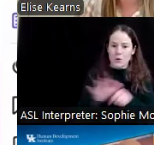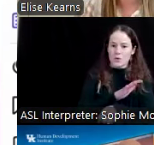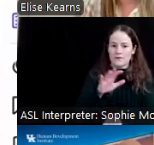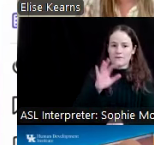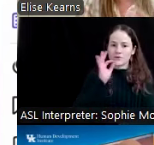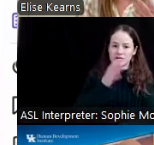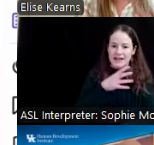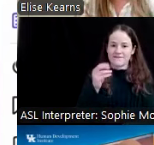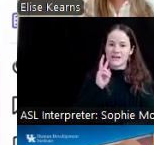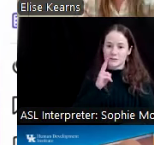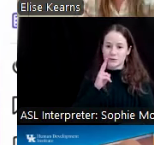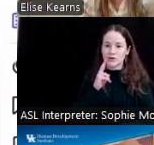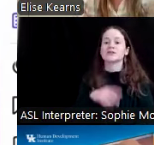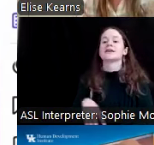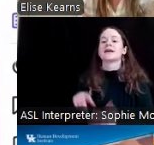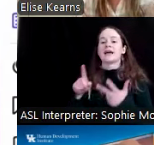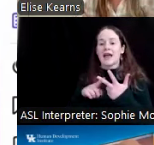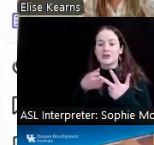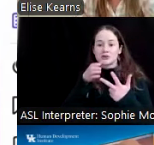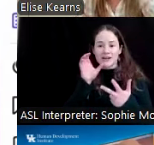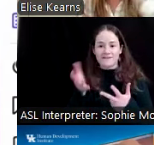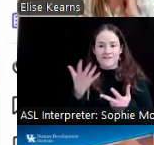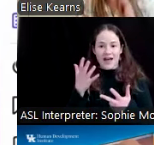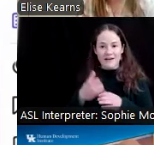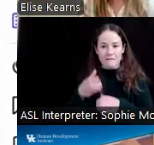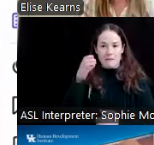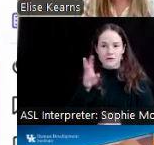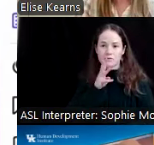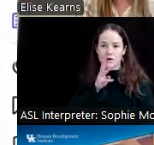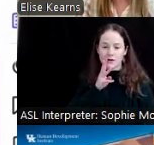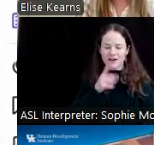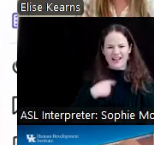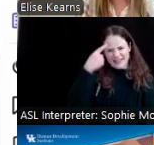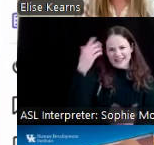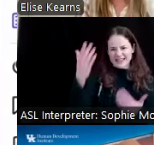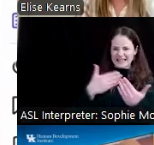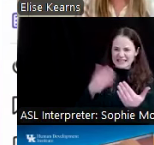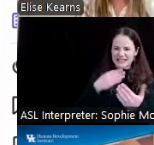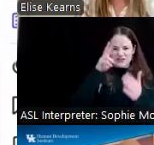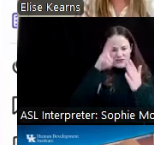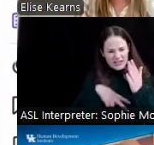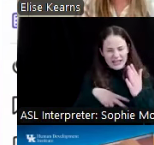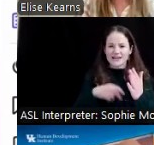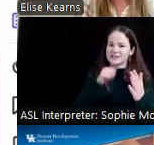this this is a really nice guide because it's very easy to read. It's very quick to see and it's not complicated for all